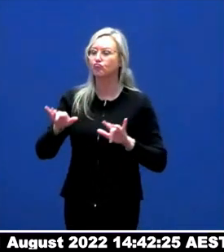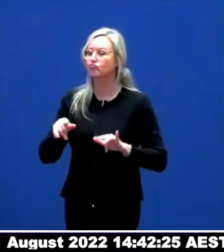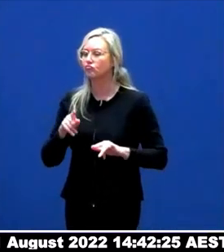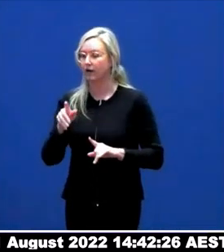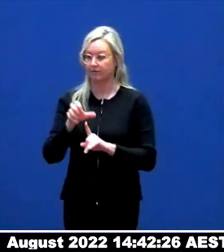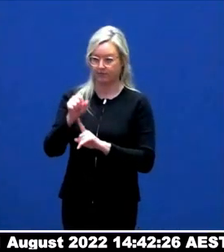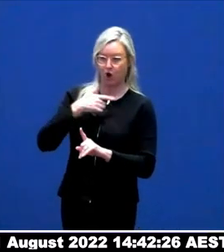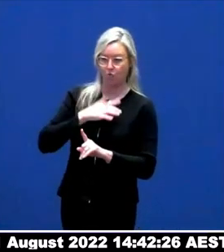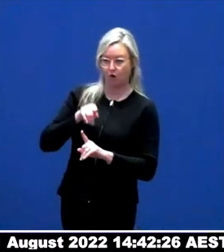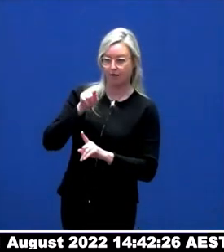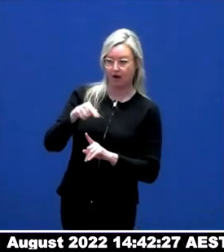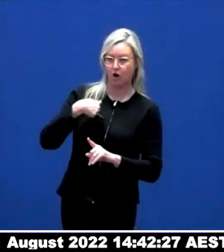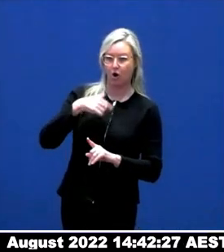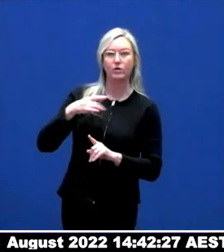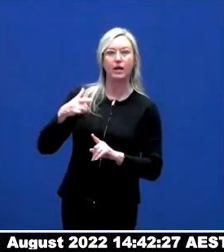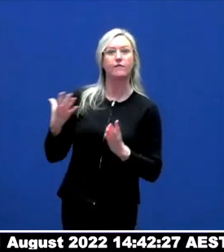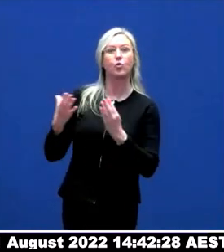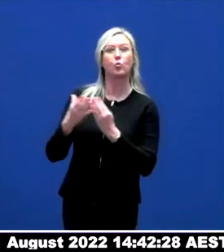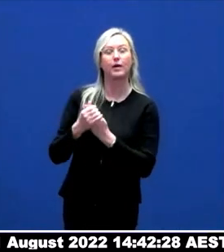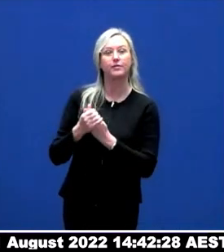it's going to work, then we put the implementation funding in.